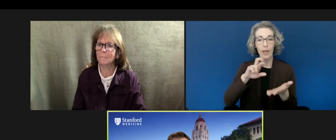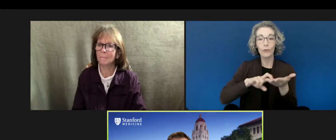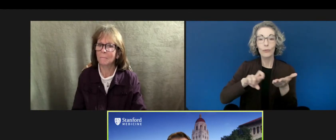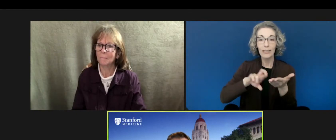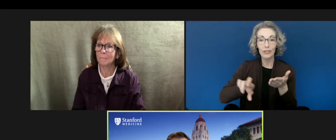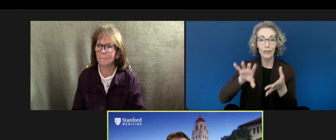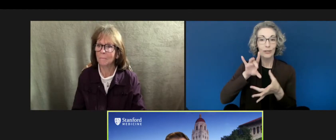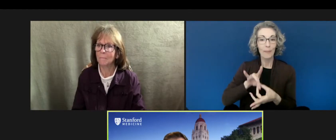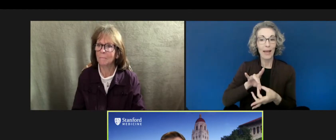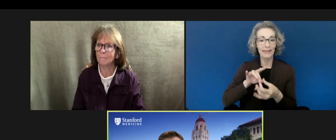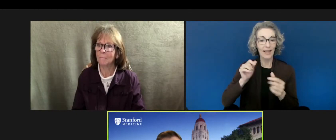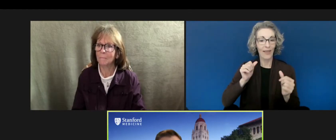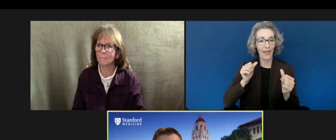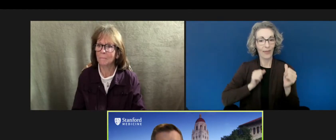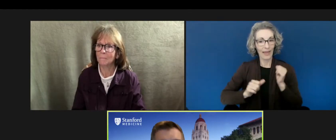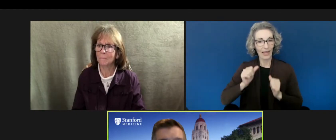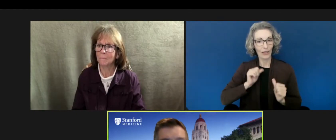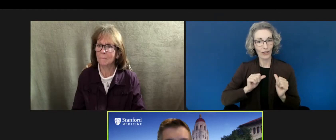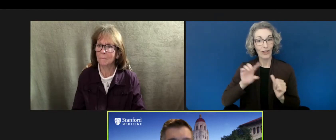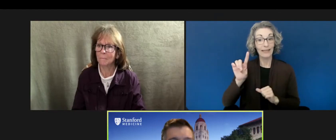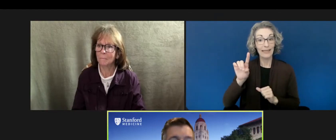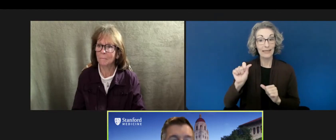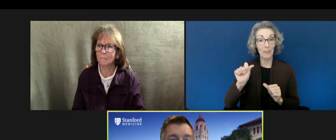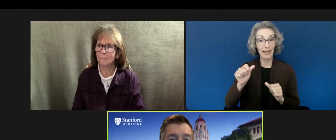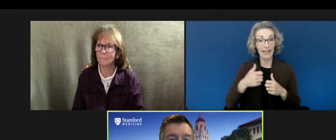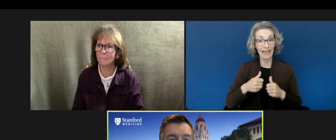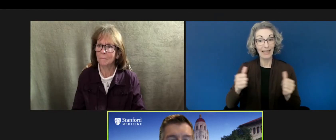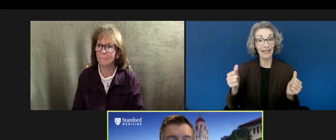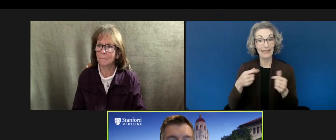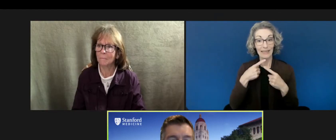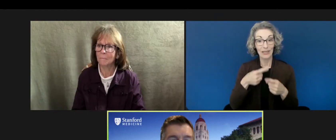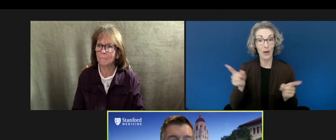theater disability disclosure, take it away, Tal.